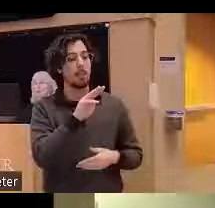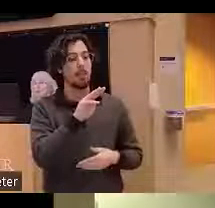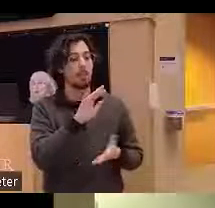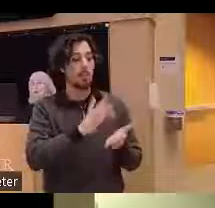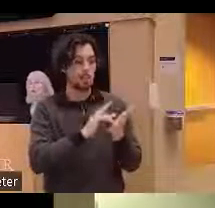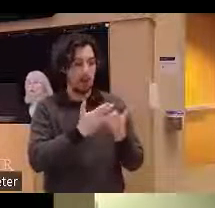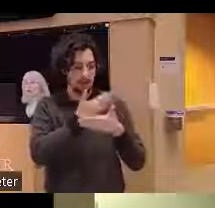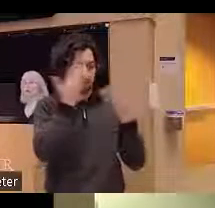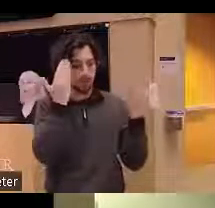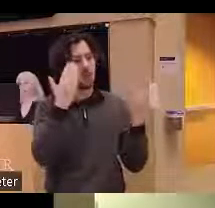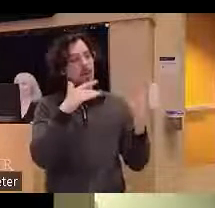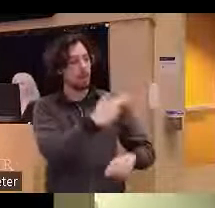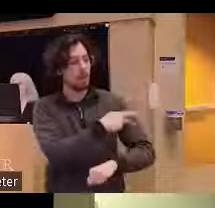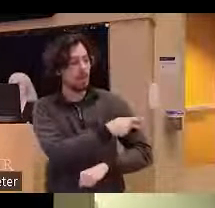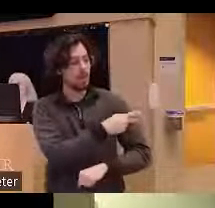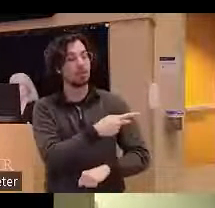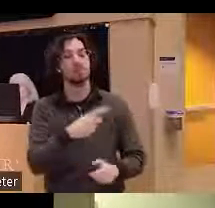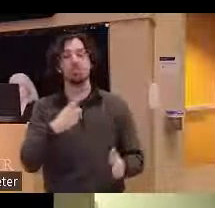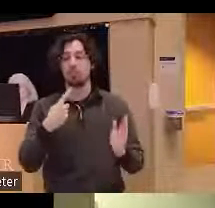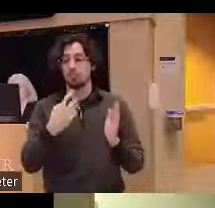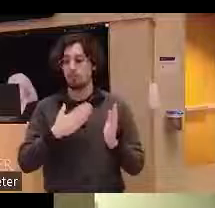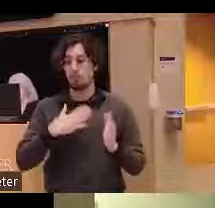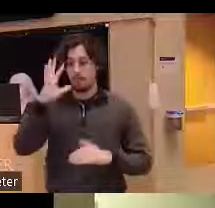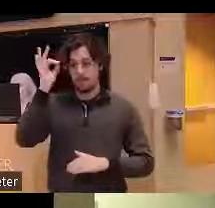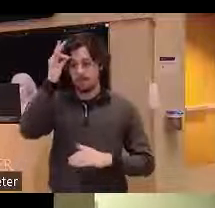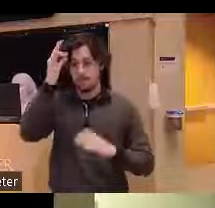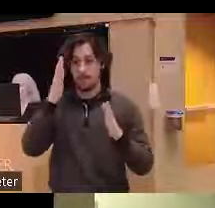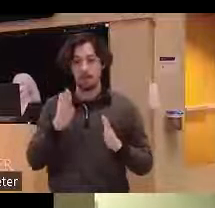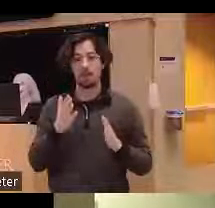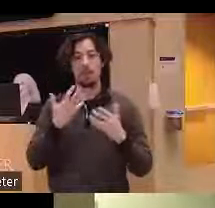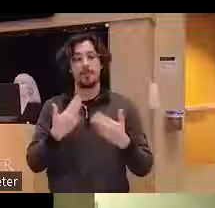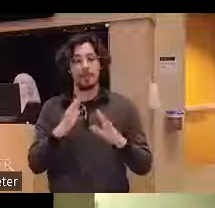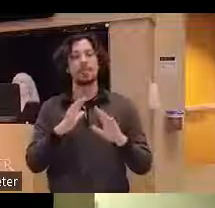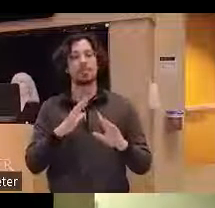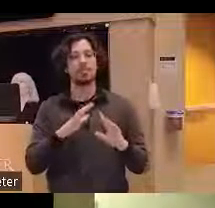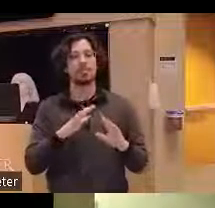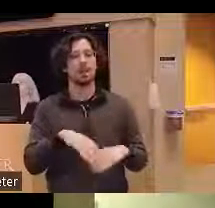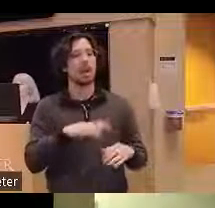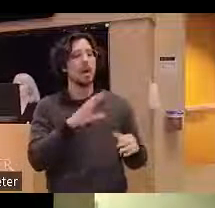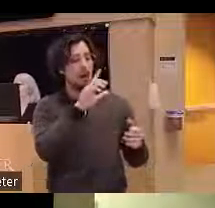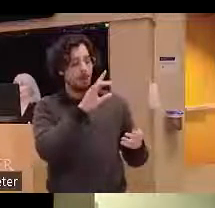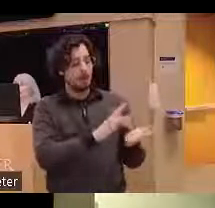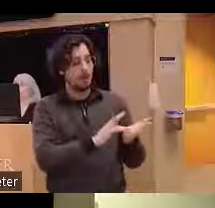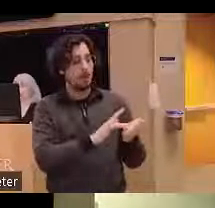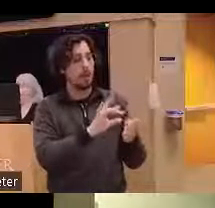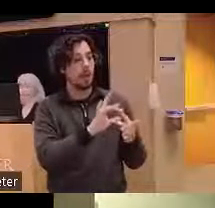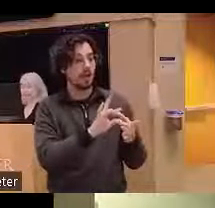we were able to show that medfree patients with psychosis had greatly increased blood flow to the